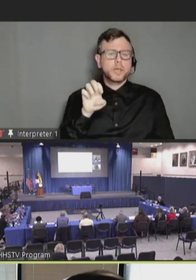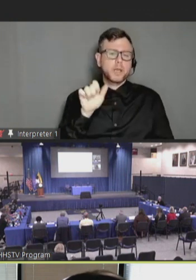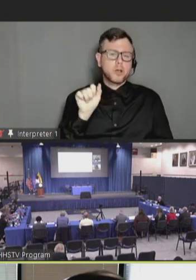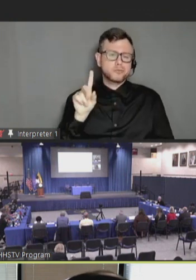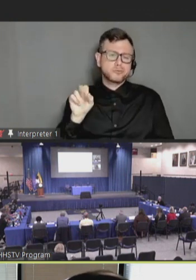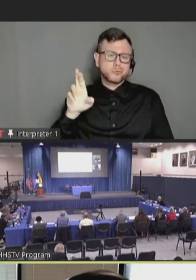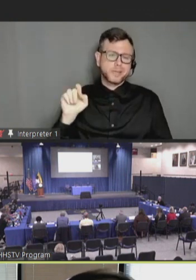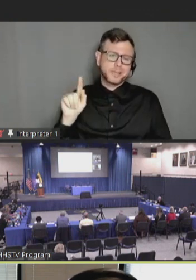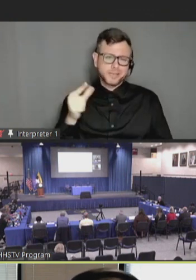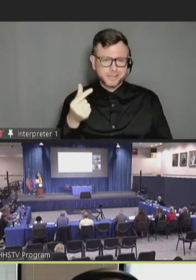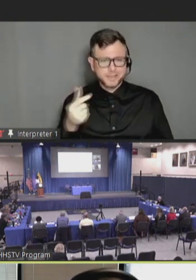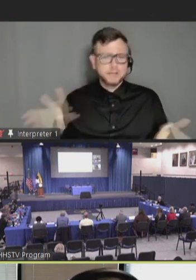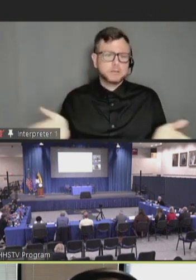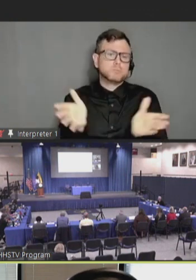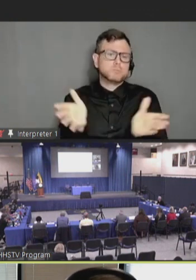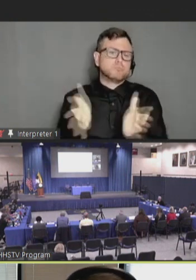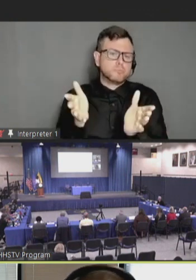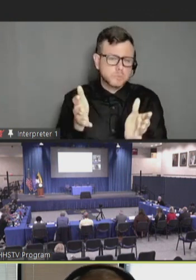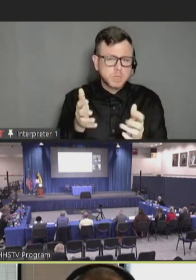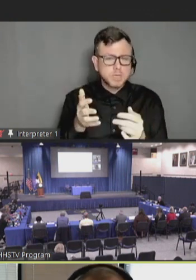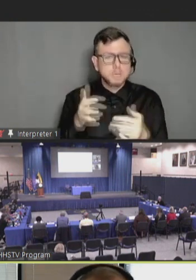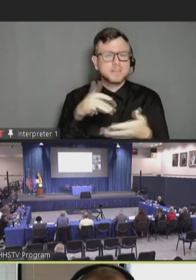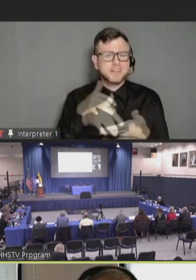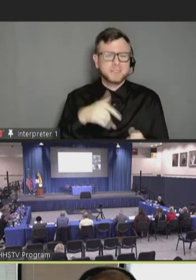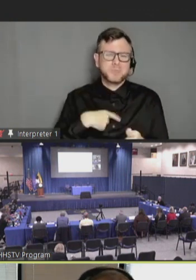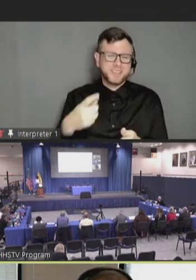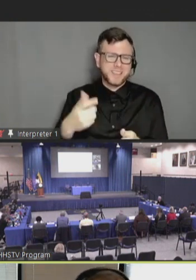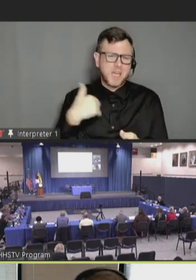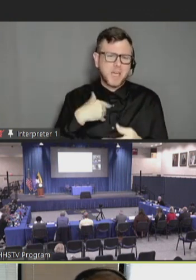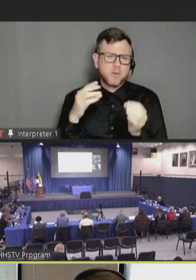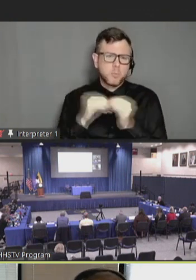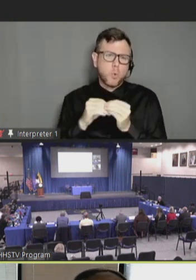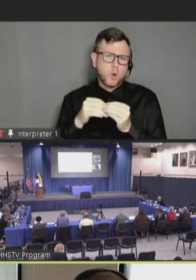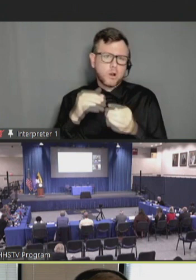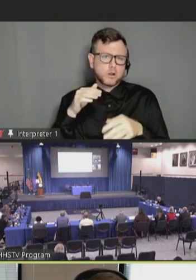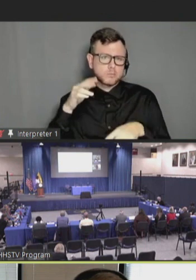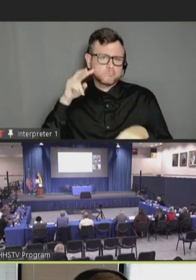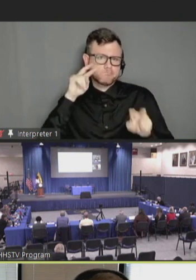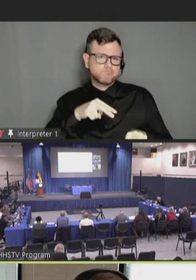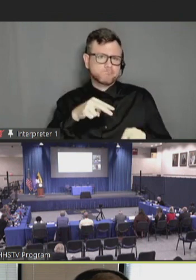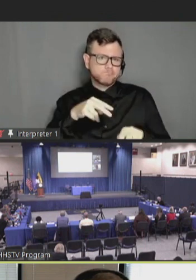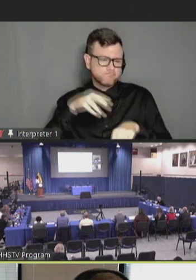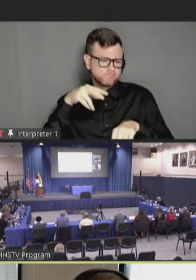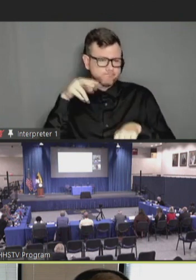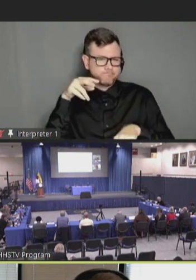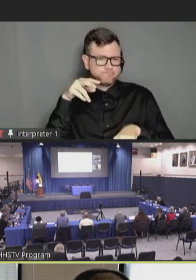also get less attention than perhaps they should. Robert Hopkins: Daniel Hoft.